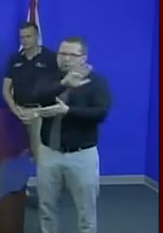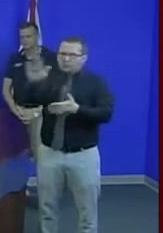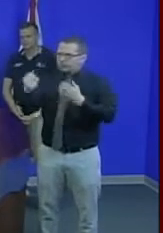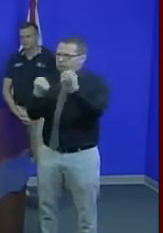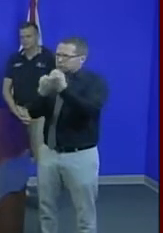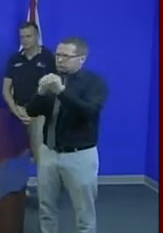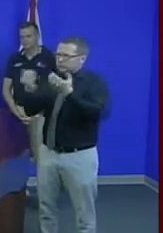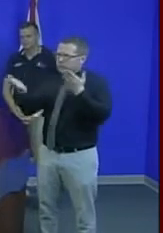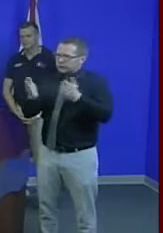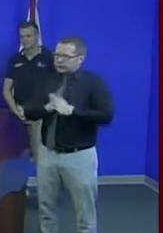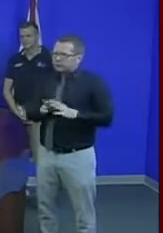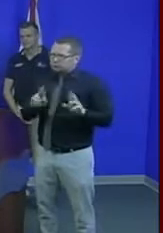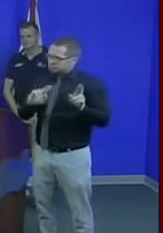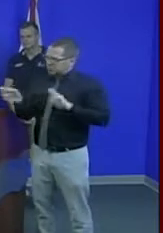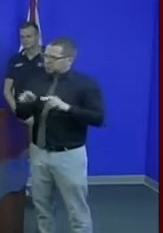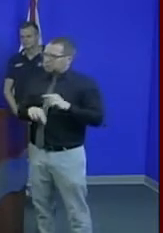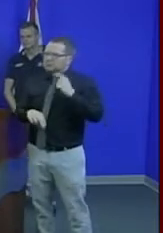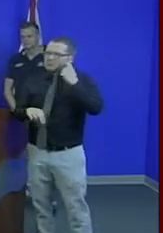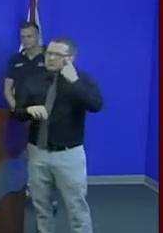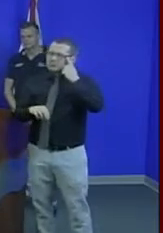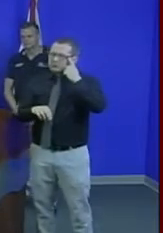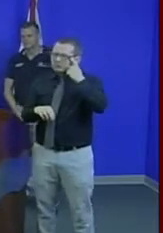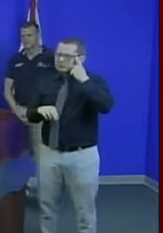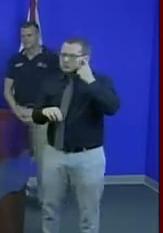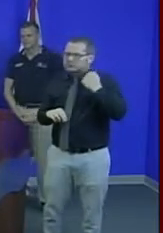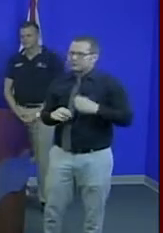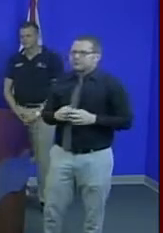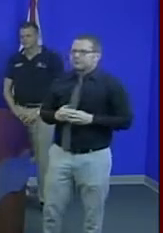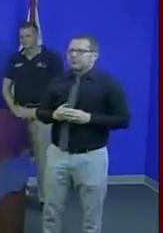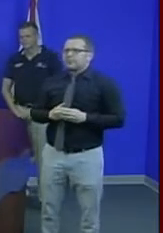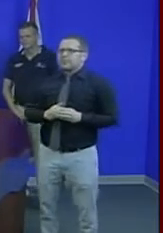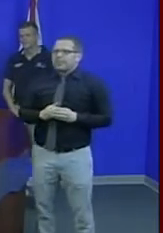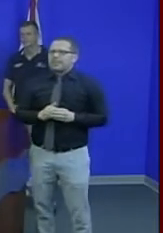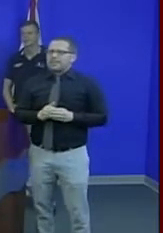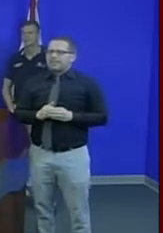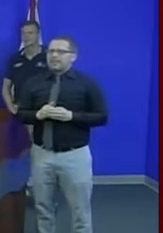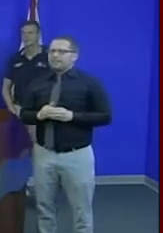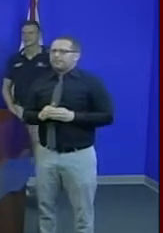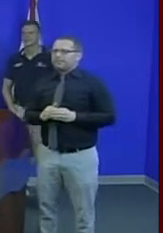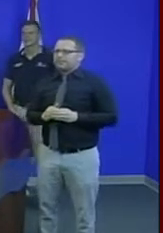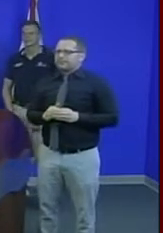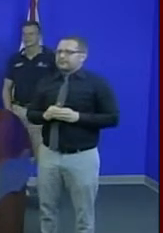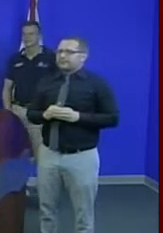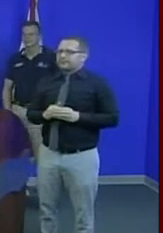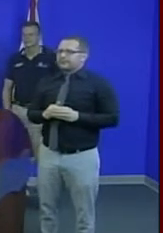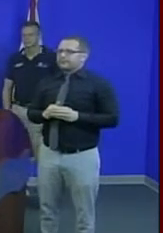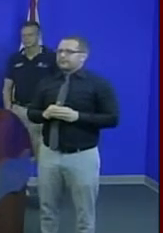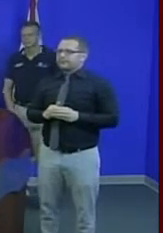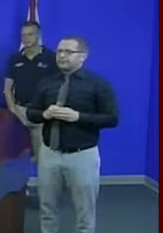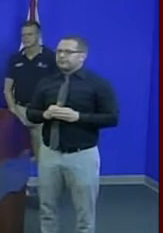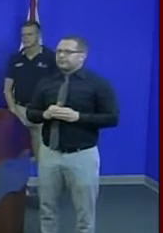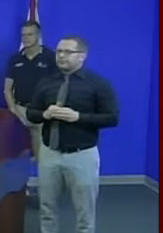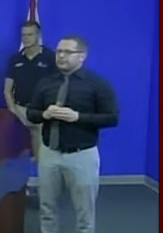GOVERNMENT. SO THAT IS IN PLACE. THIS MORNING WE'VE ALSO WANTED